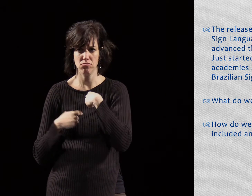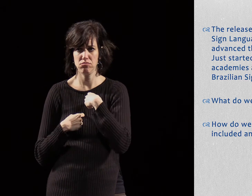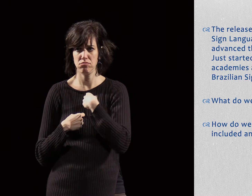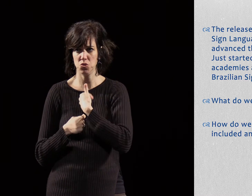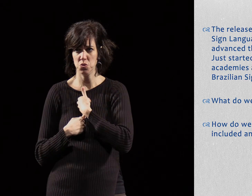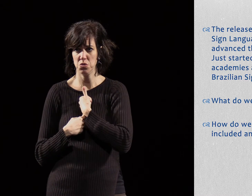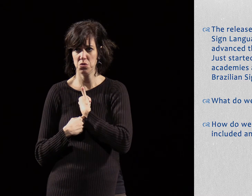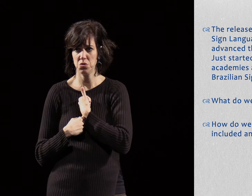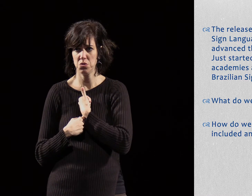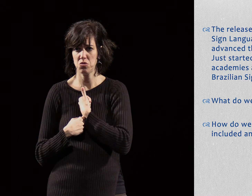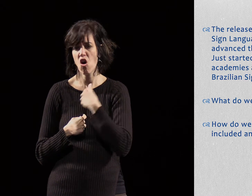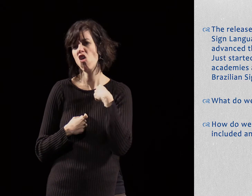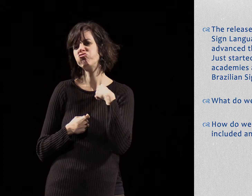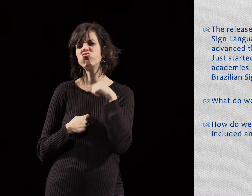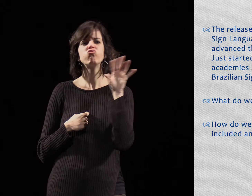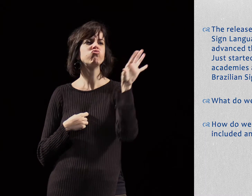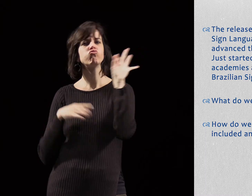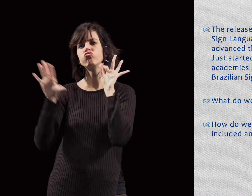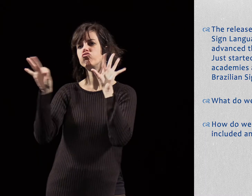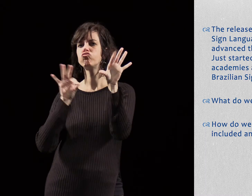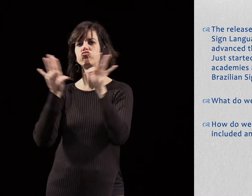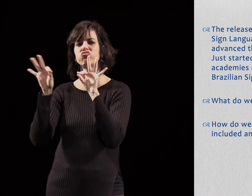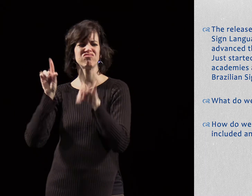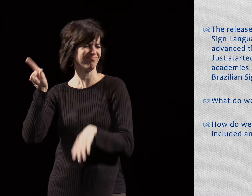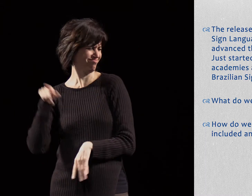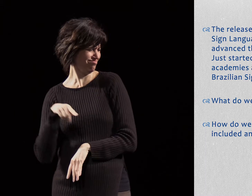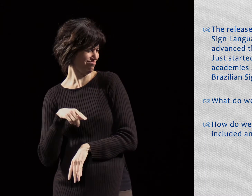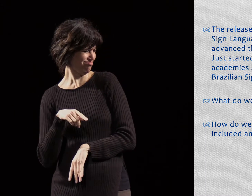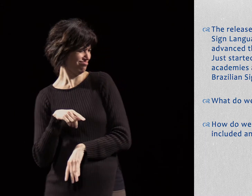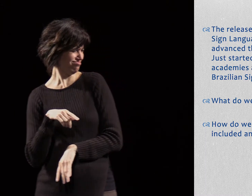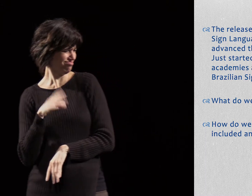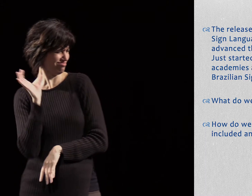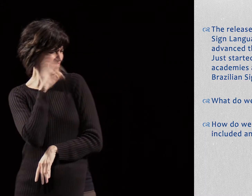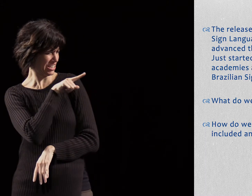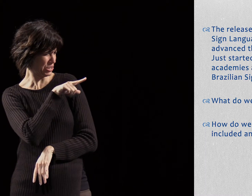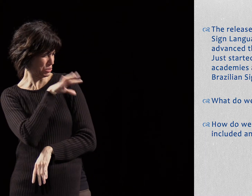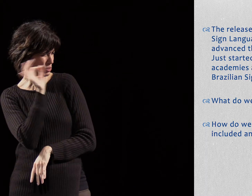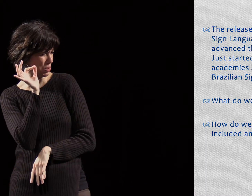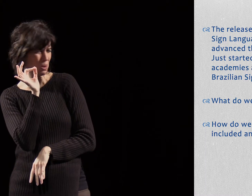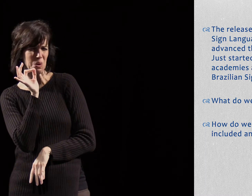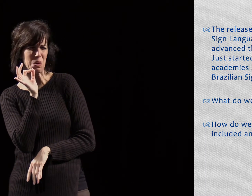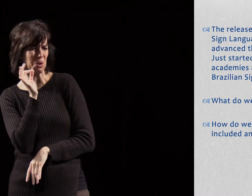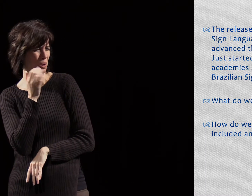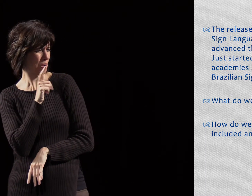Who does that, me? Do I look through the videos and pick what I think is good? Maybe someone else thinks that would be an odd pick